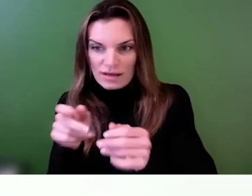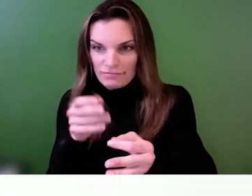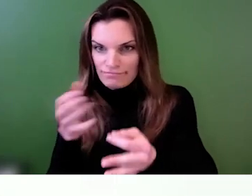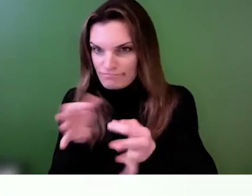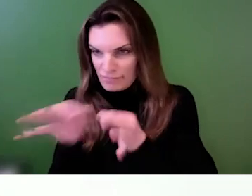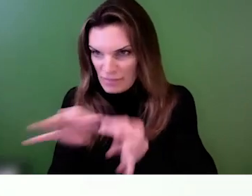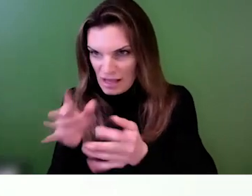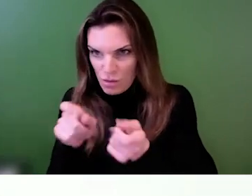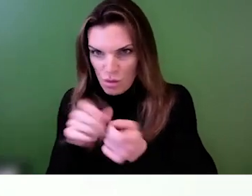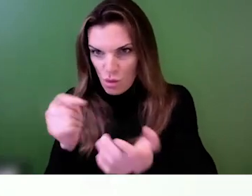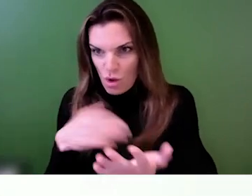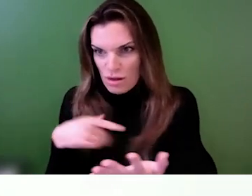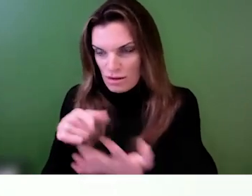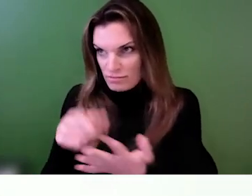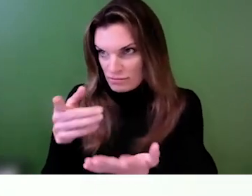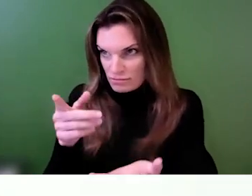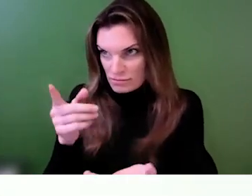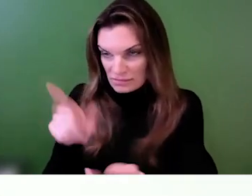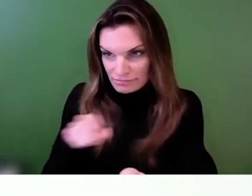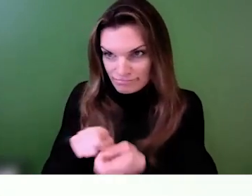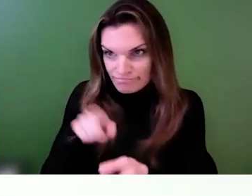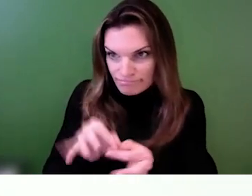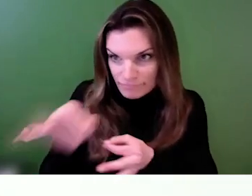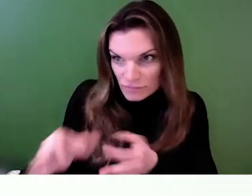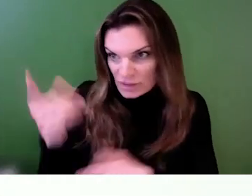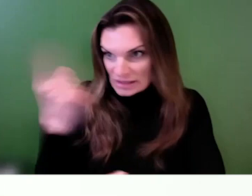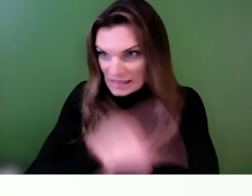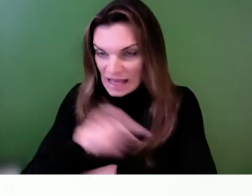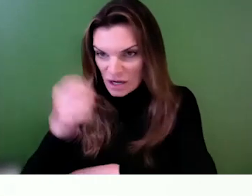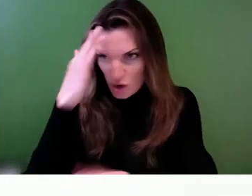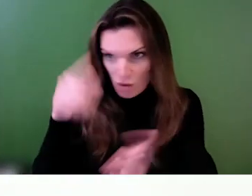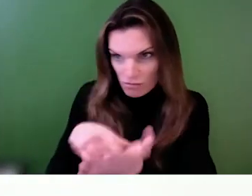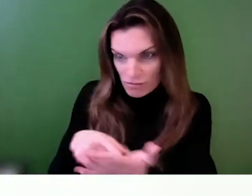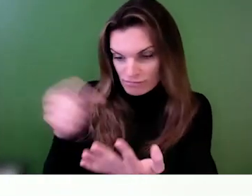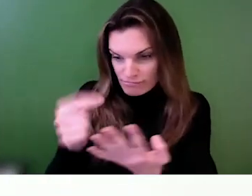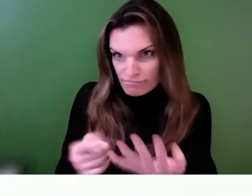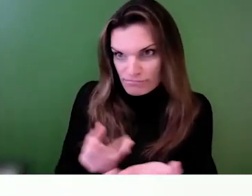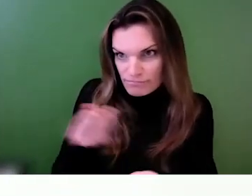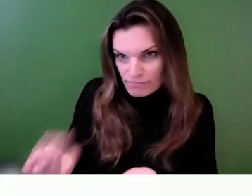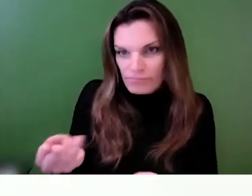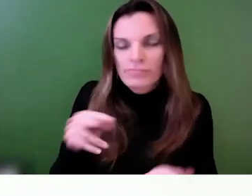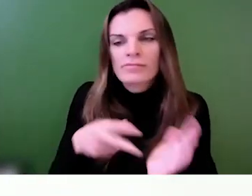based on your disability as well. So everything from what counts as a disability to what